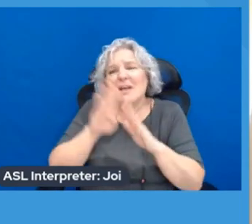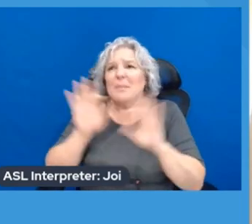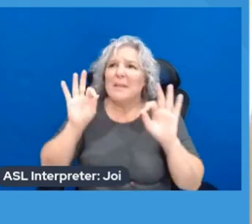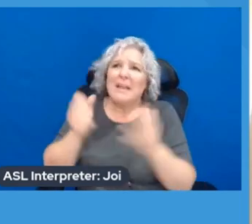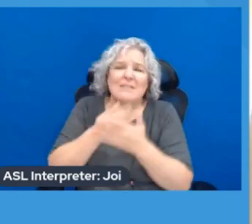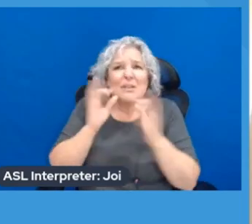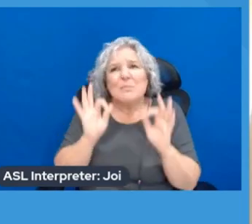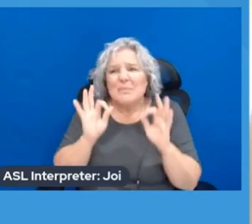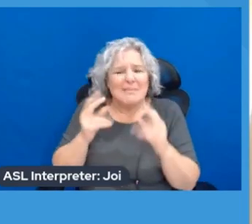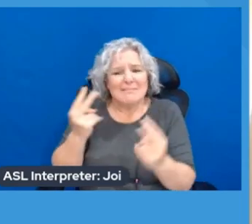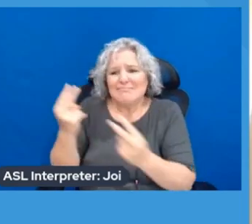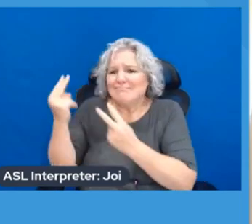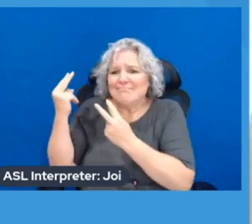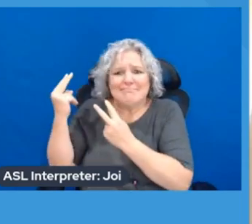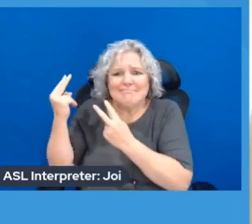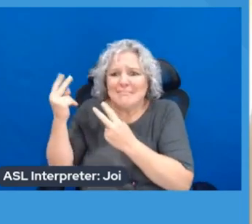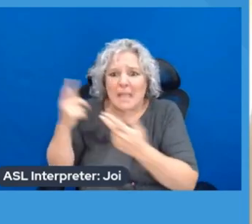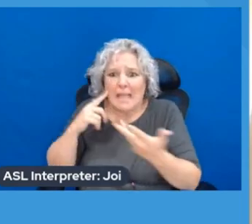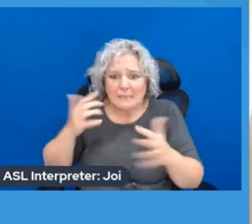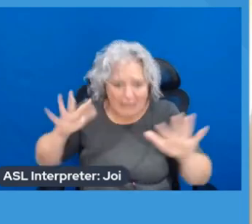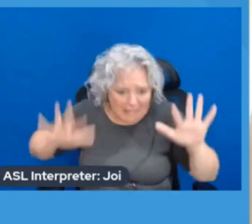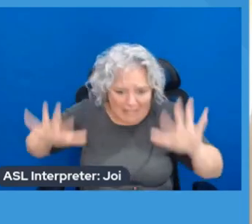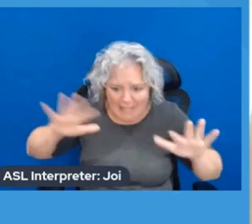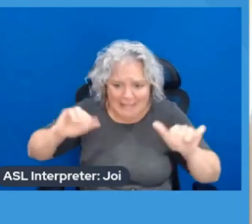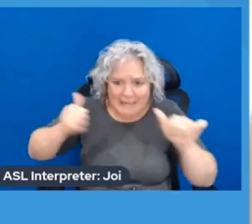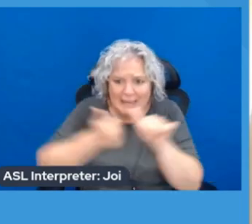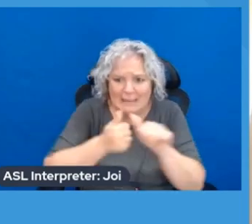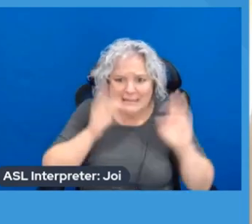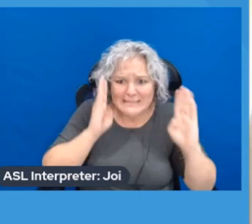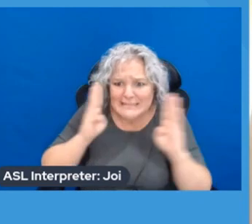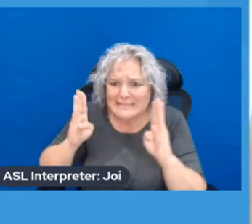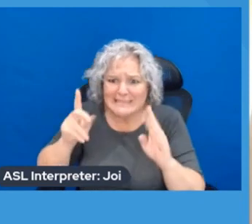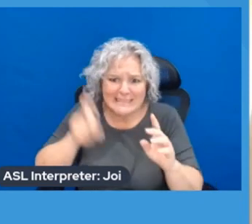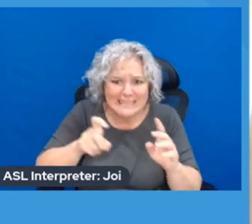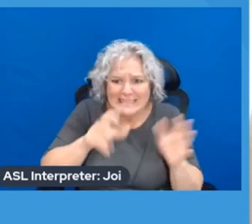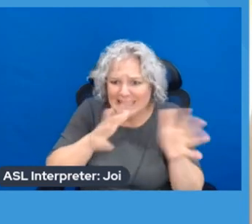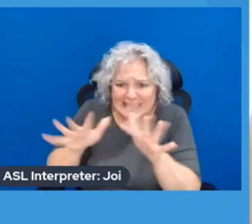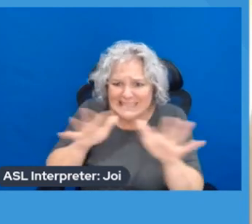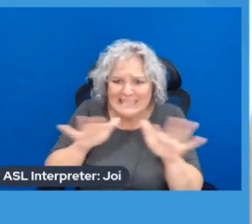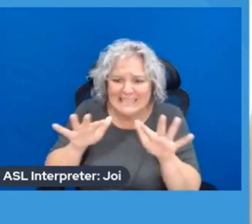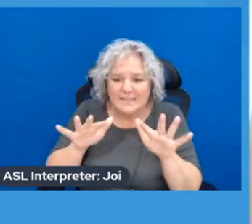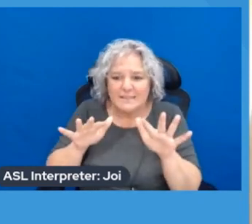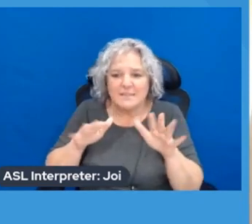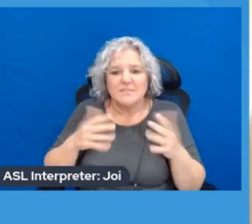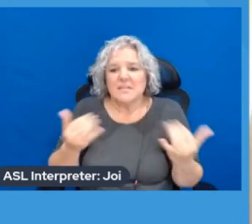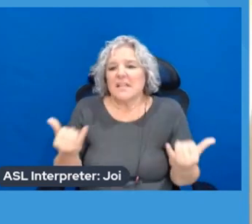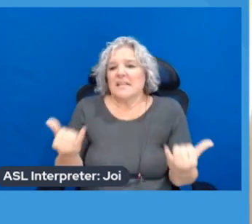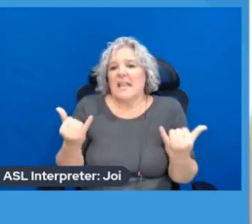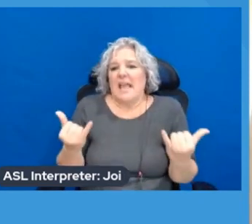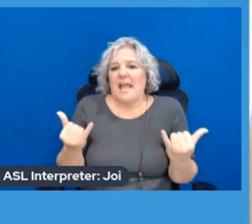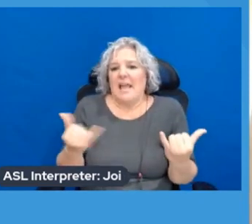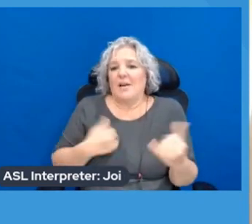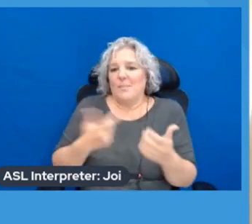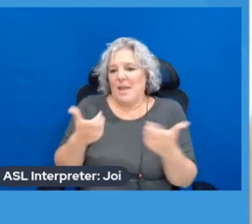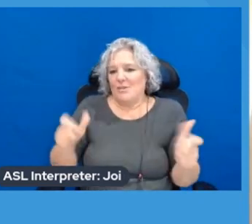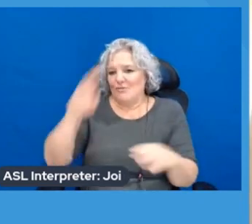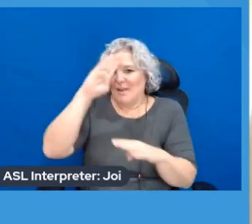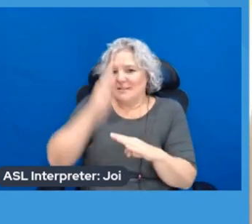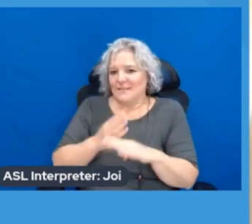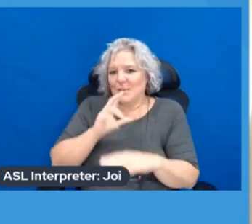I mostly try to just stay ahead of them. Now, I have a three-year-old grandson, Logan,